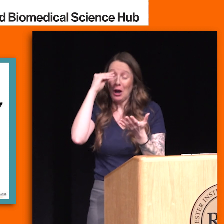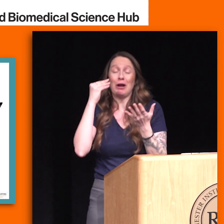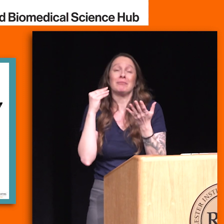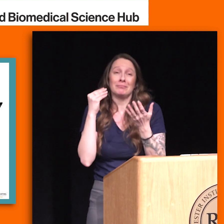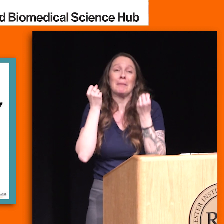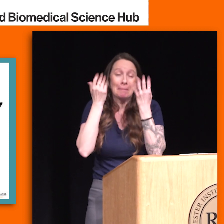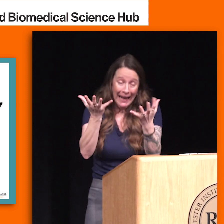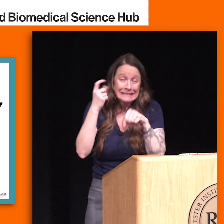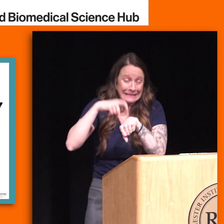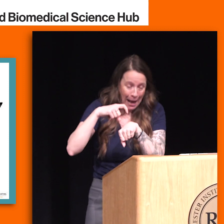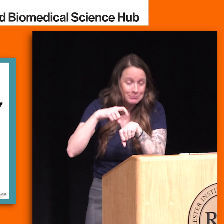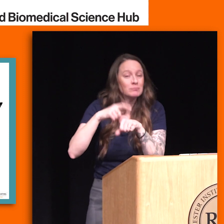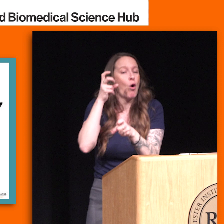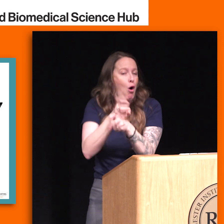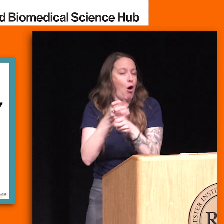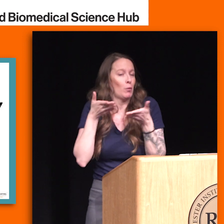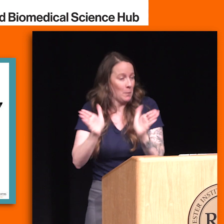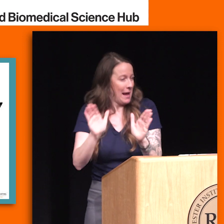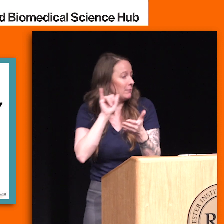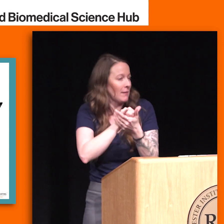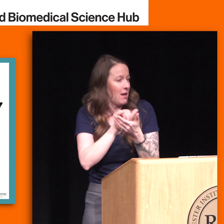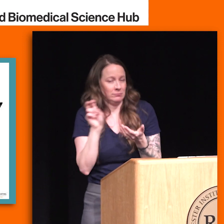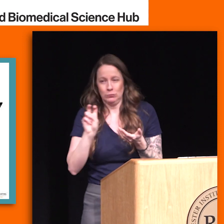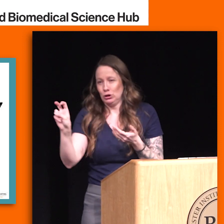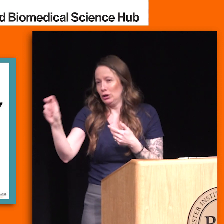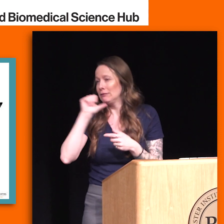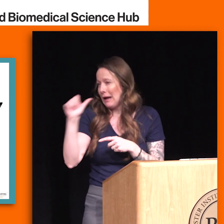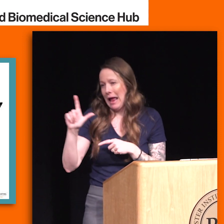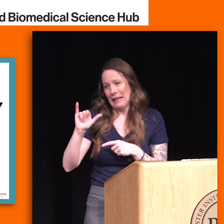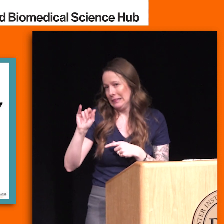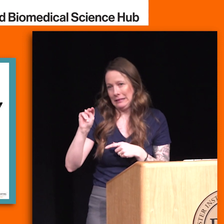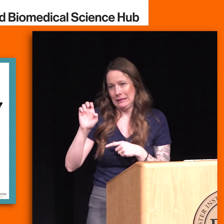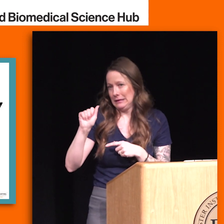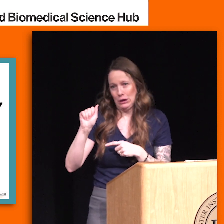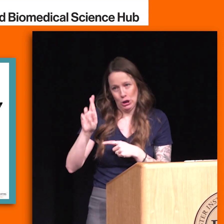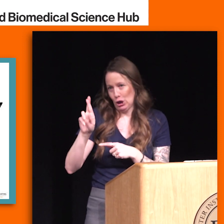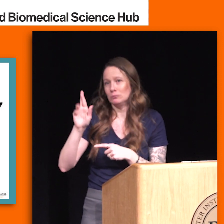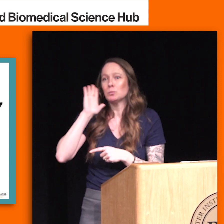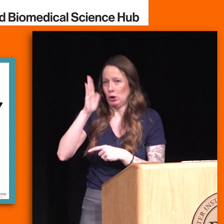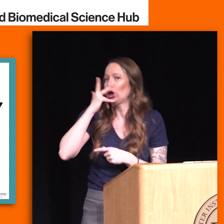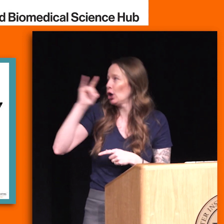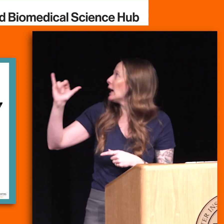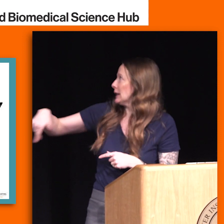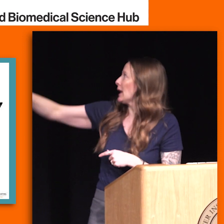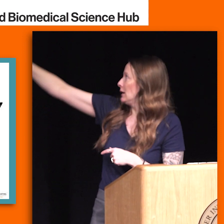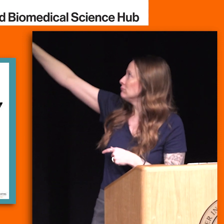I had a lot of struggles along the way and the journey was not easy, nor was it linear.